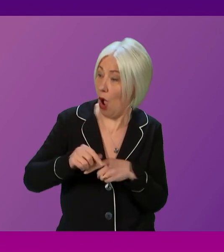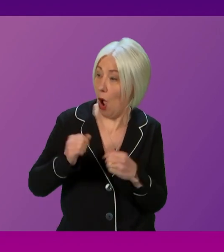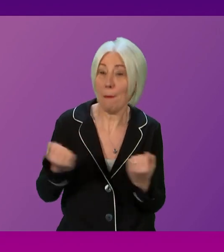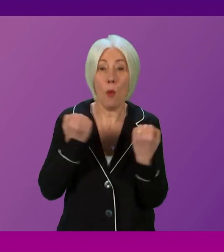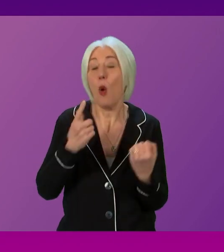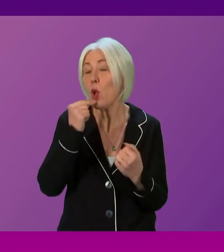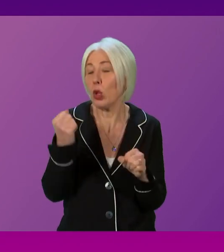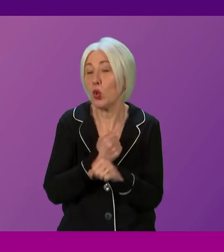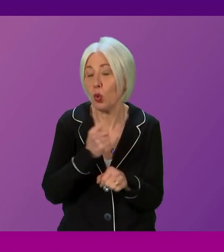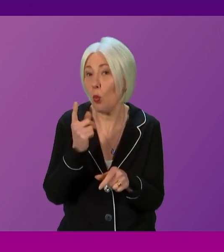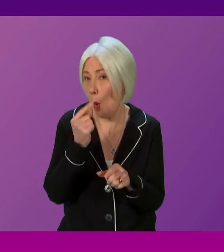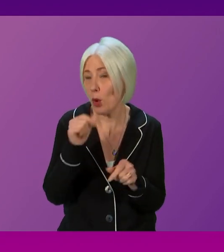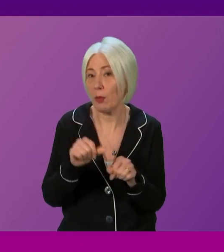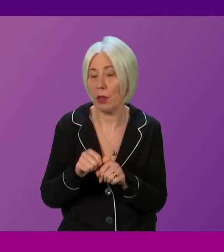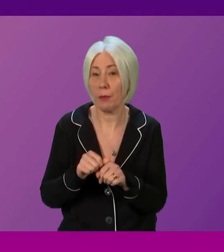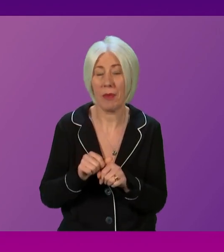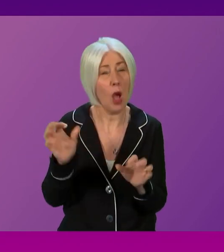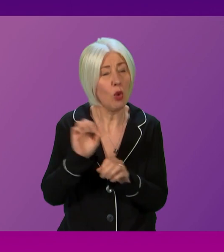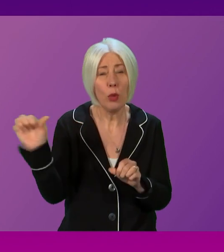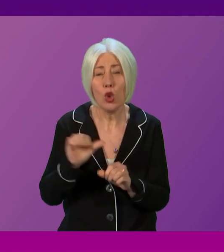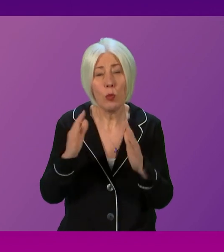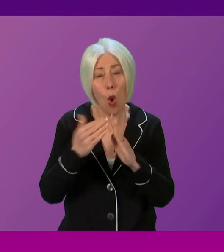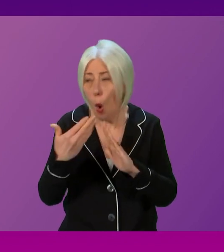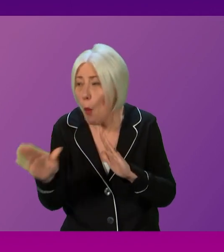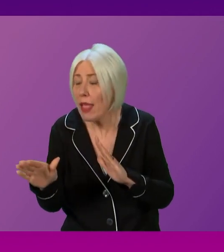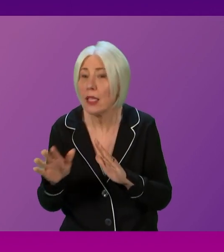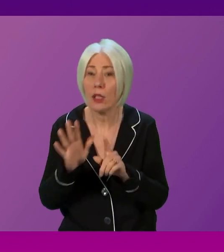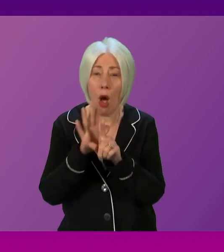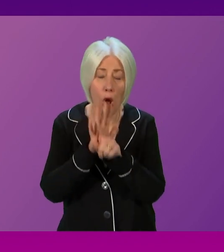No one should be made homeless, be forced into destitution or have their human rights infringed,